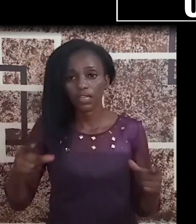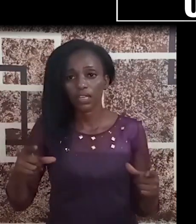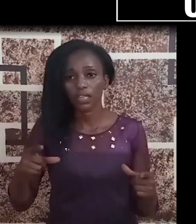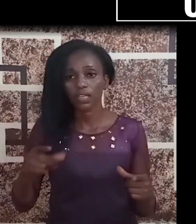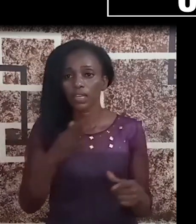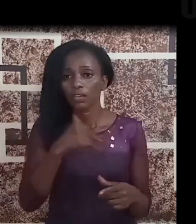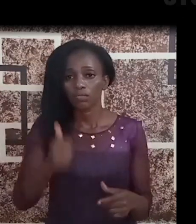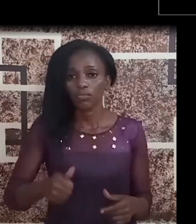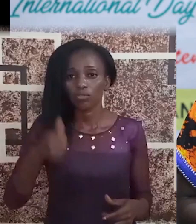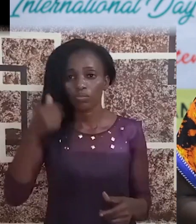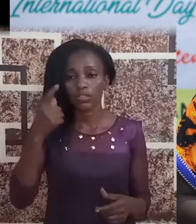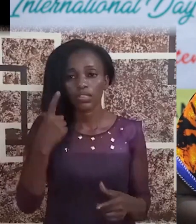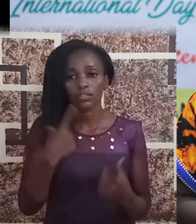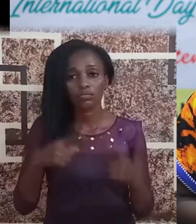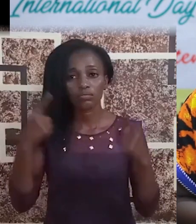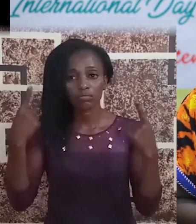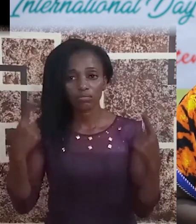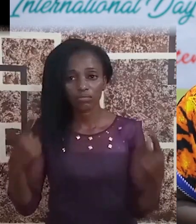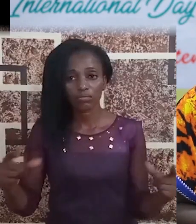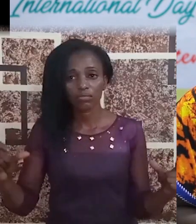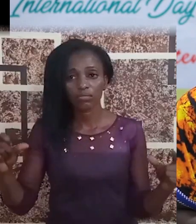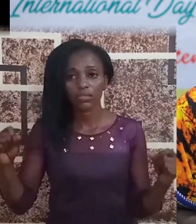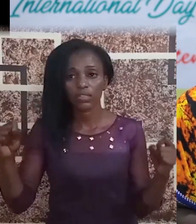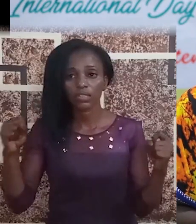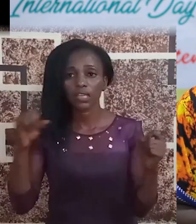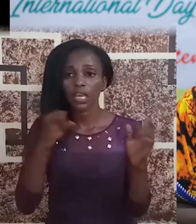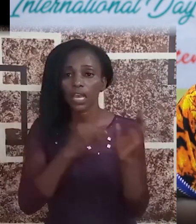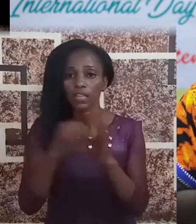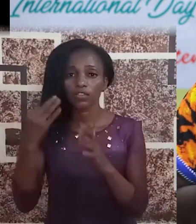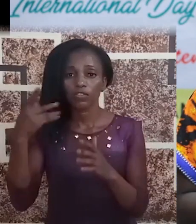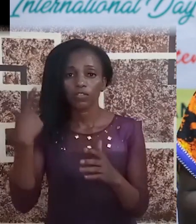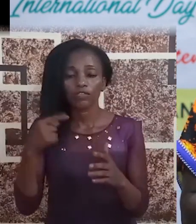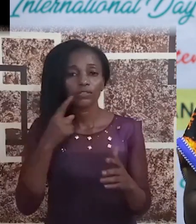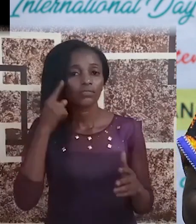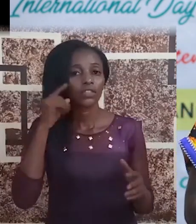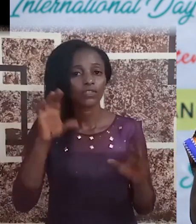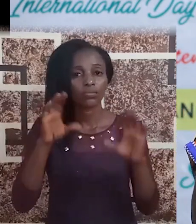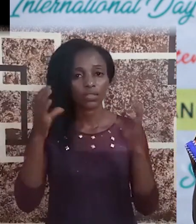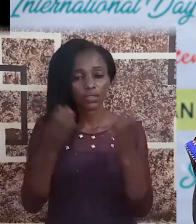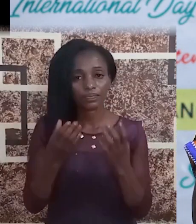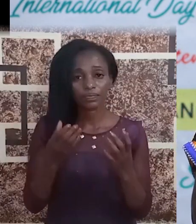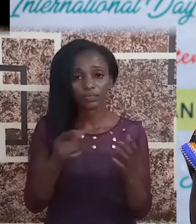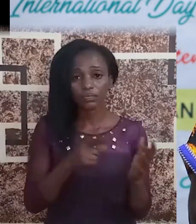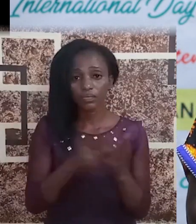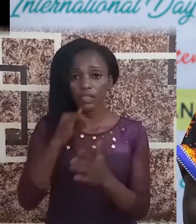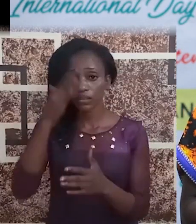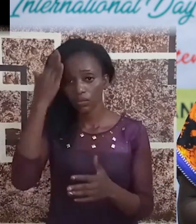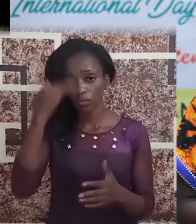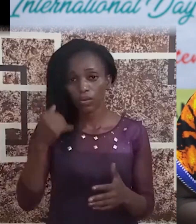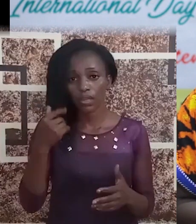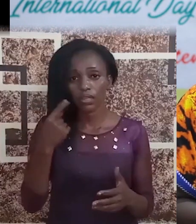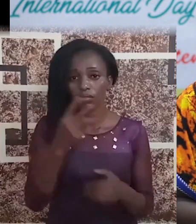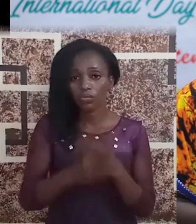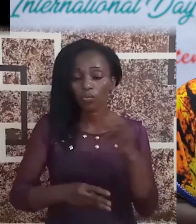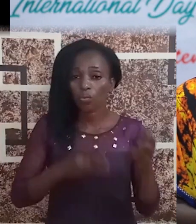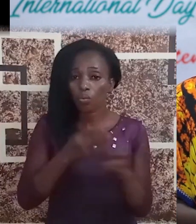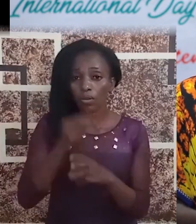This is why the WFD intelligently chose the theme of this year’s IDSL to focus on the